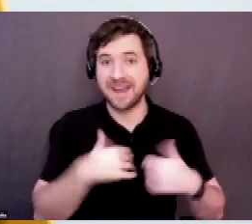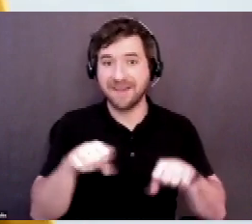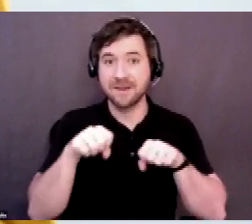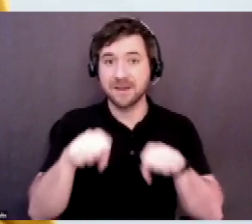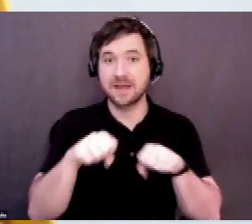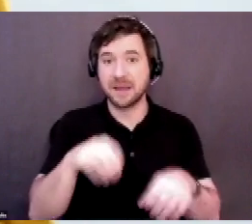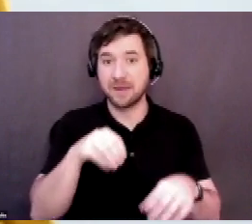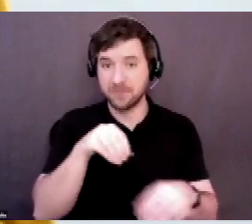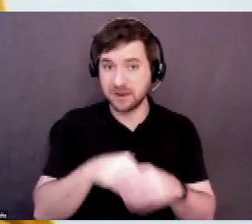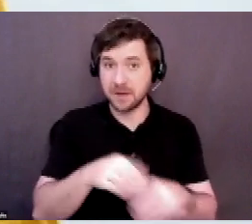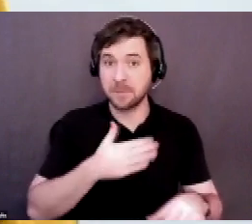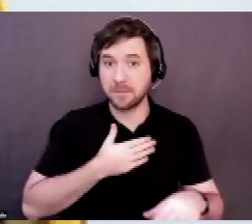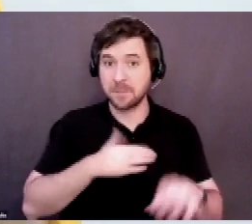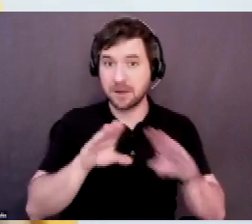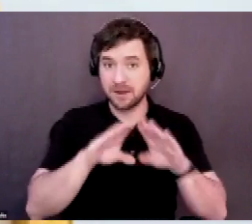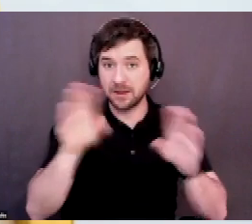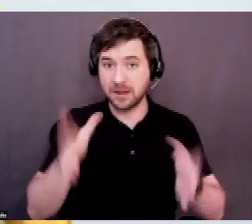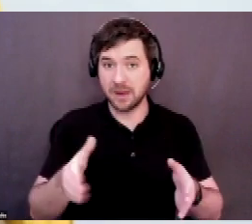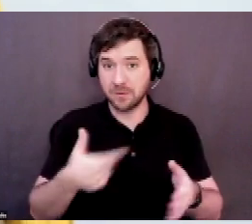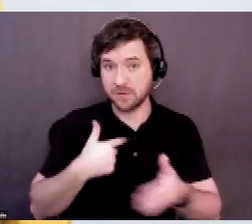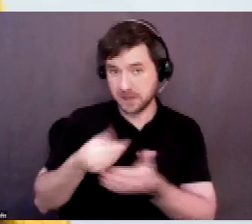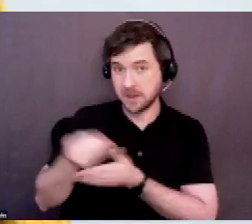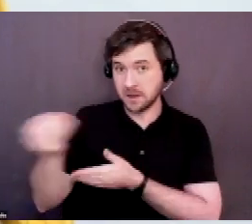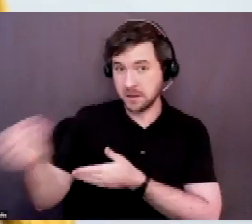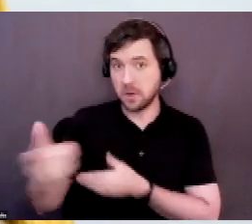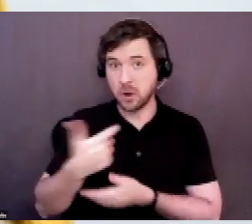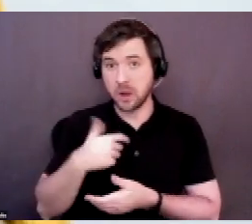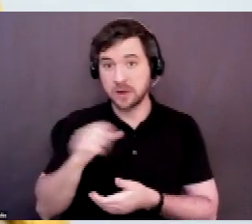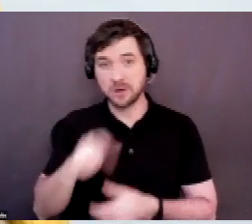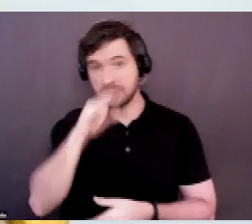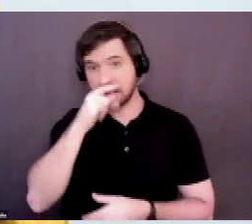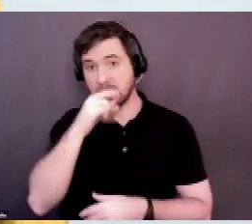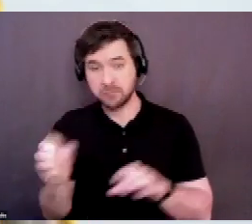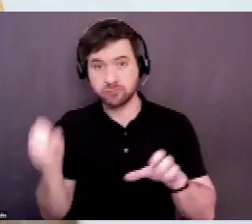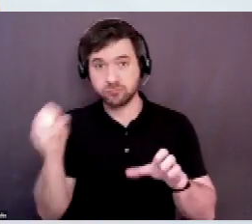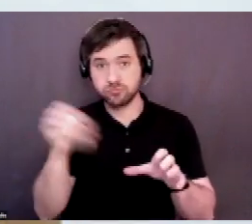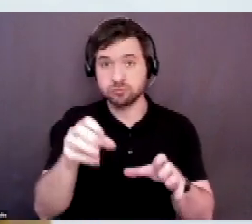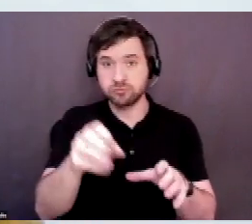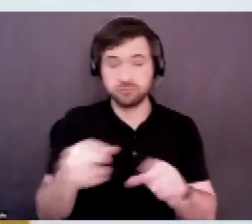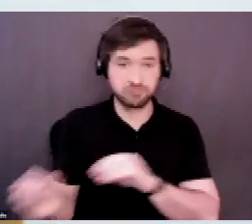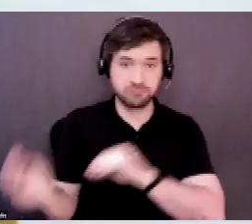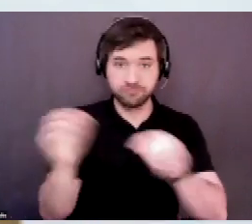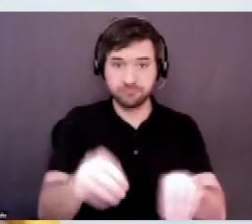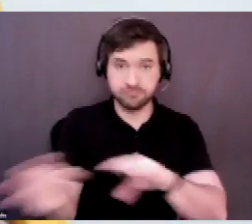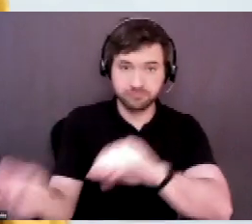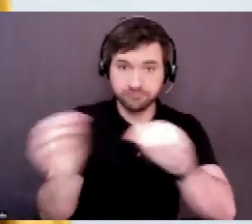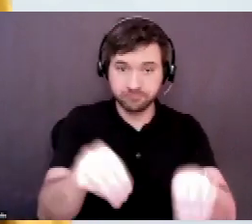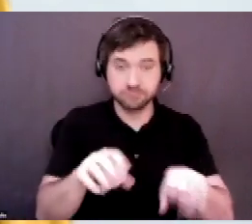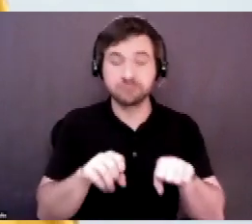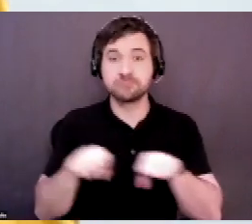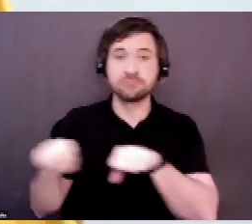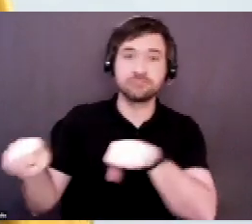I could wheel her them around when they were infants. So like if I was going to one room and I didn't want to carry,